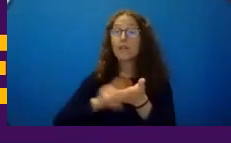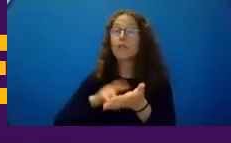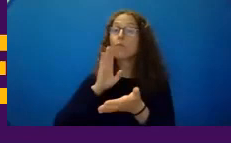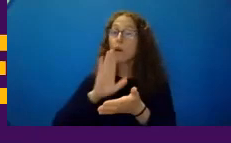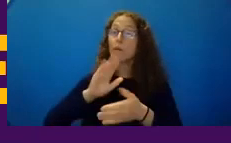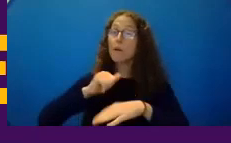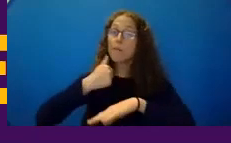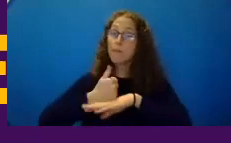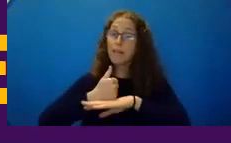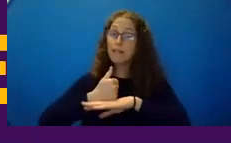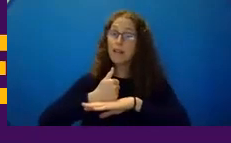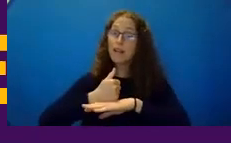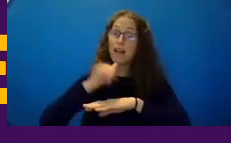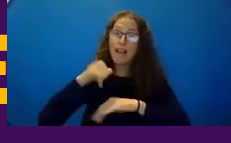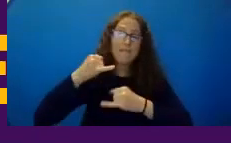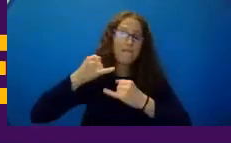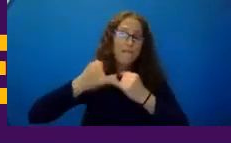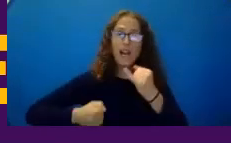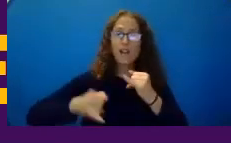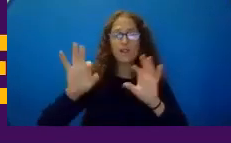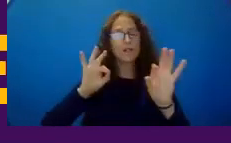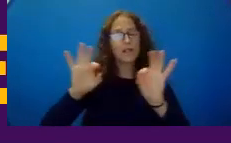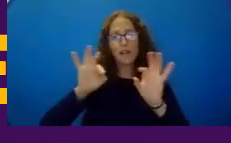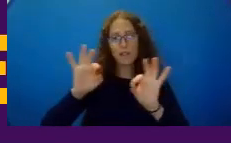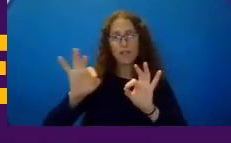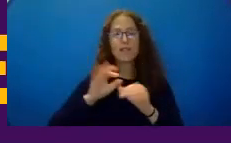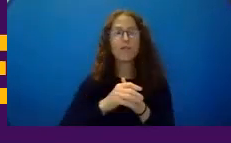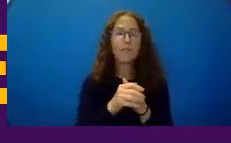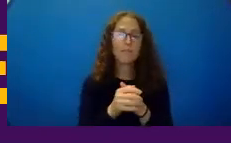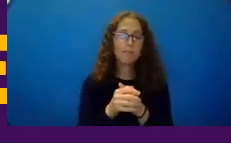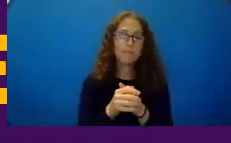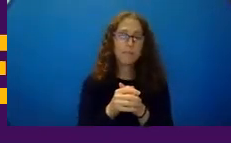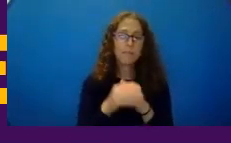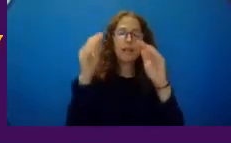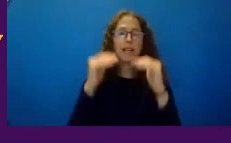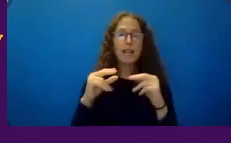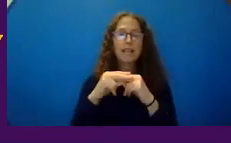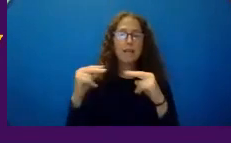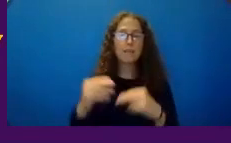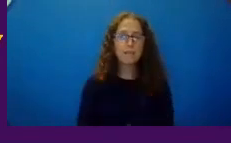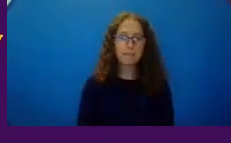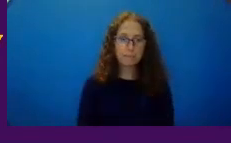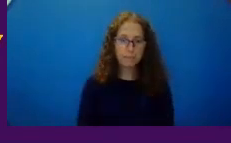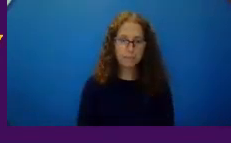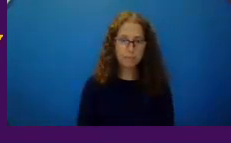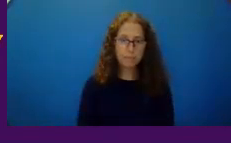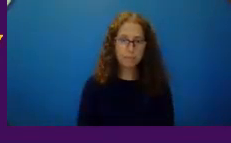DIVISION AND DEPARTMENT DIRECTORS BASED ON THE RECOMMENDATIONS FROM THE REVIEW PANEL AND THE CONTRACTS THAT WILL BE EXECUTED WILL BE BASED ON THOSE FINAL